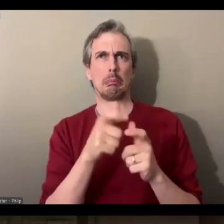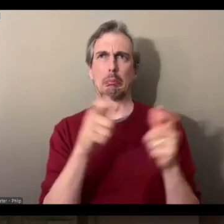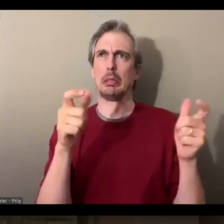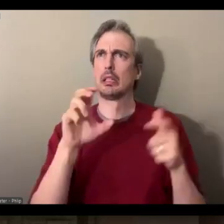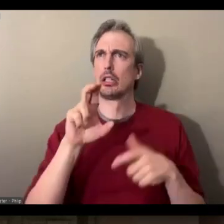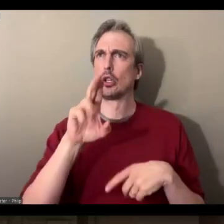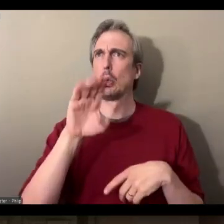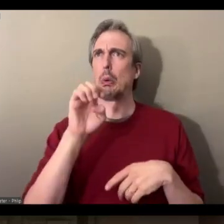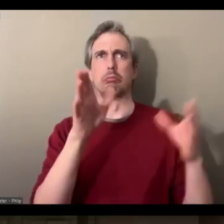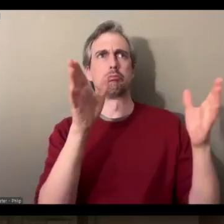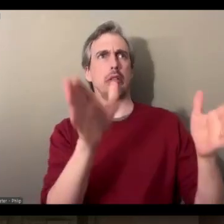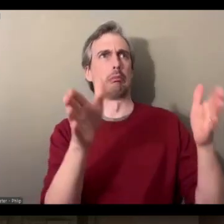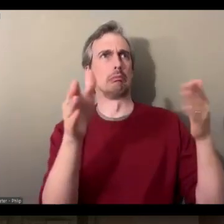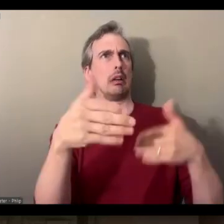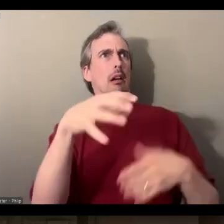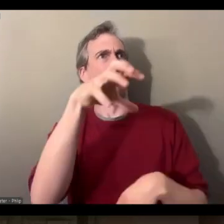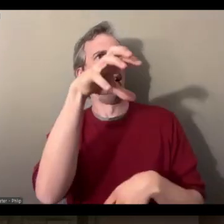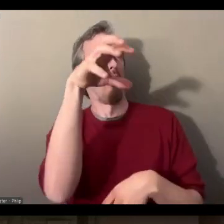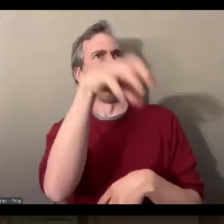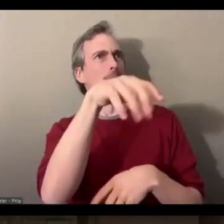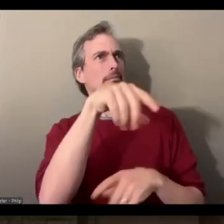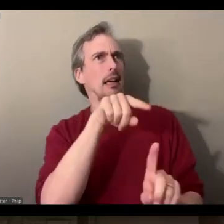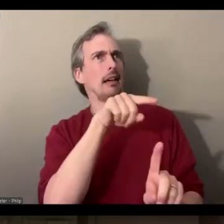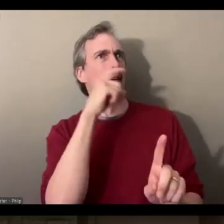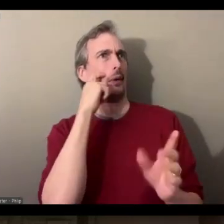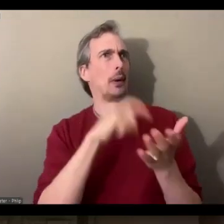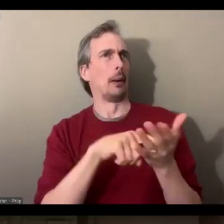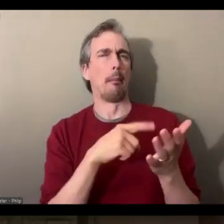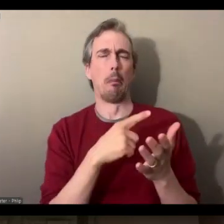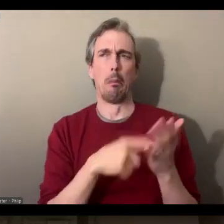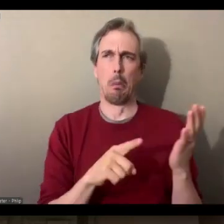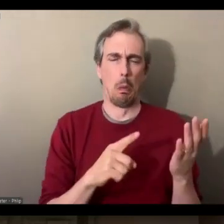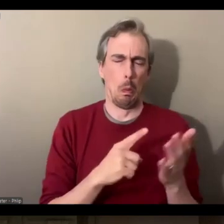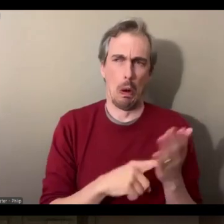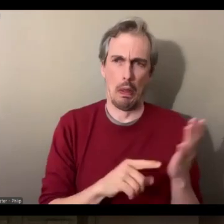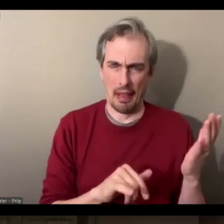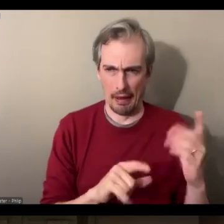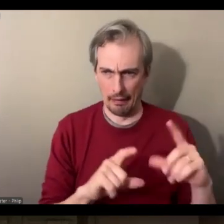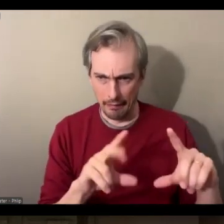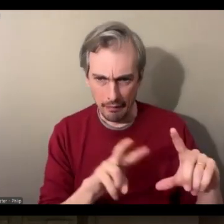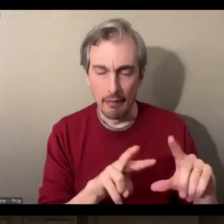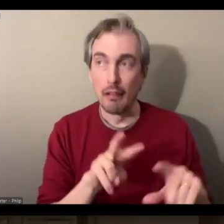information. But this is not really a website in the full sense. It's not meant to be used